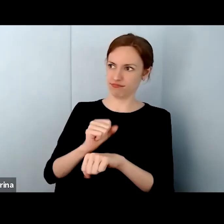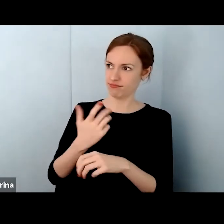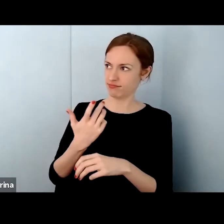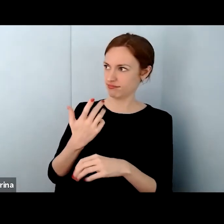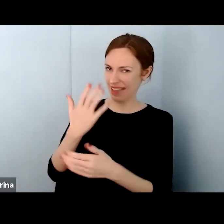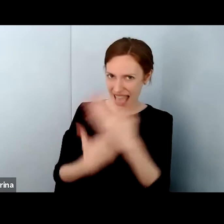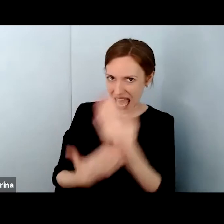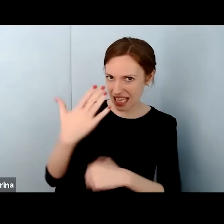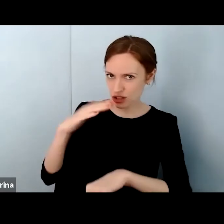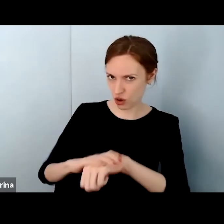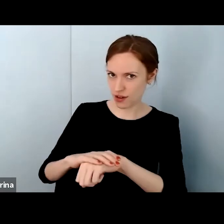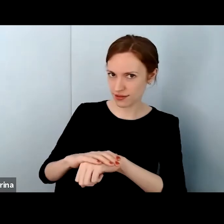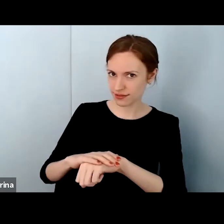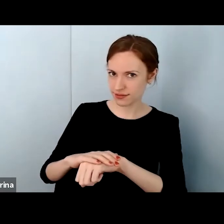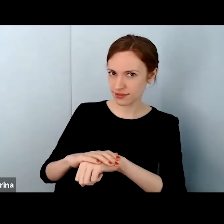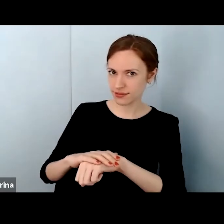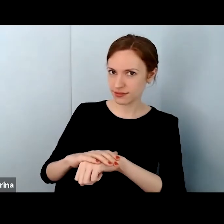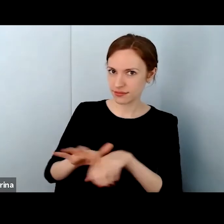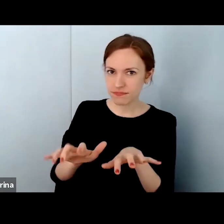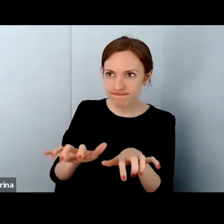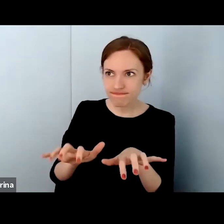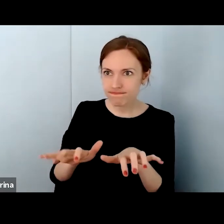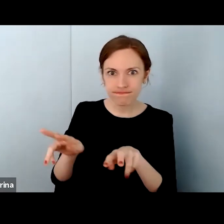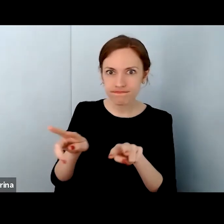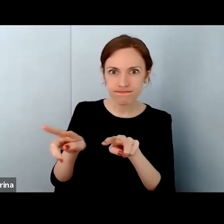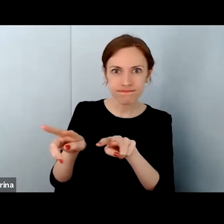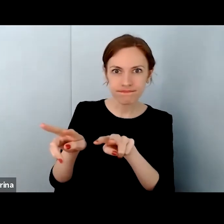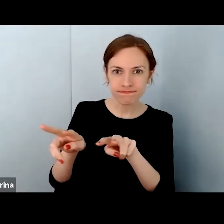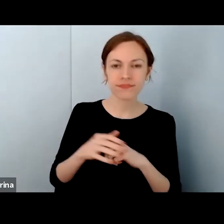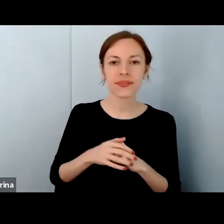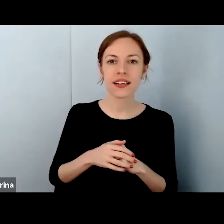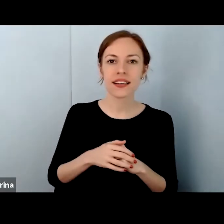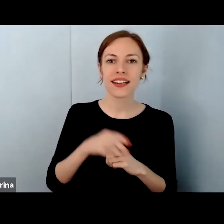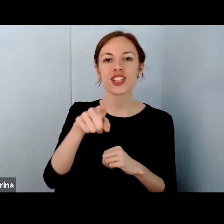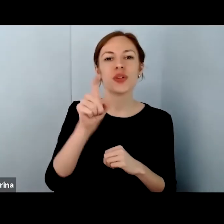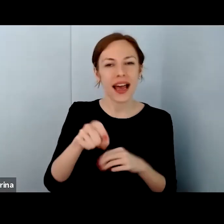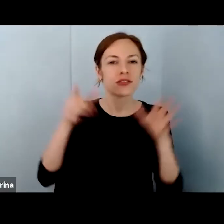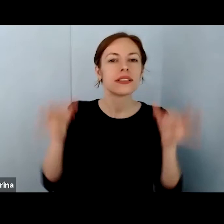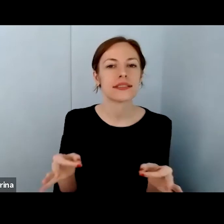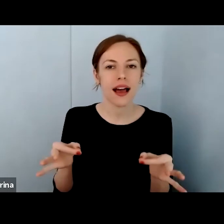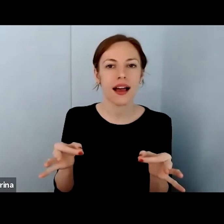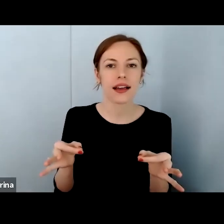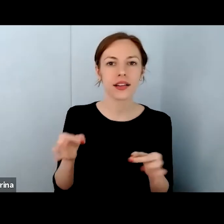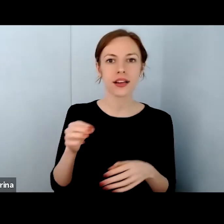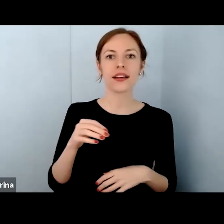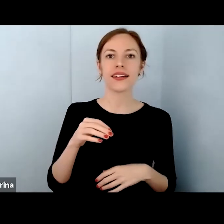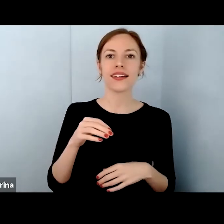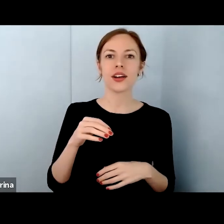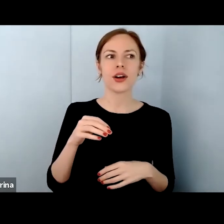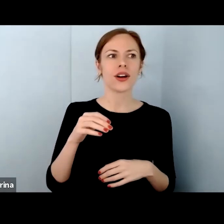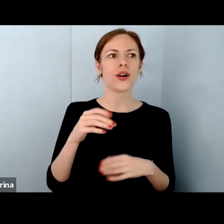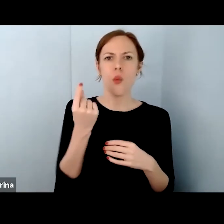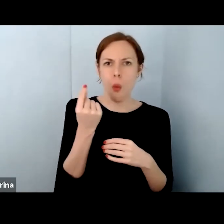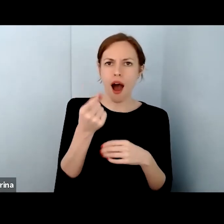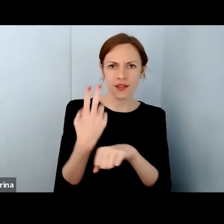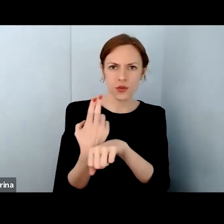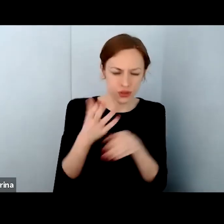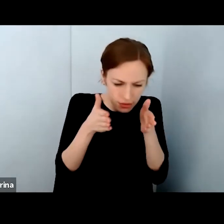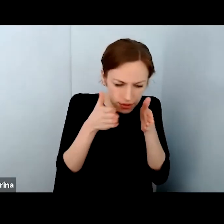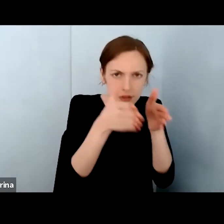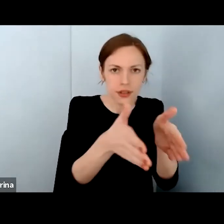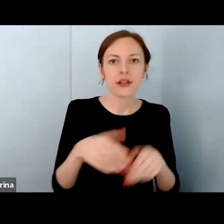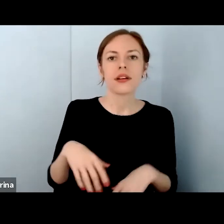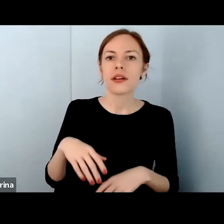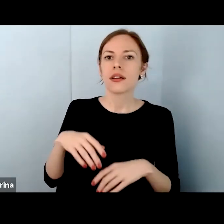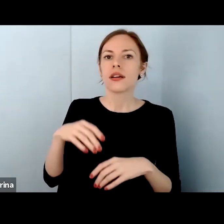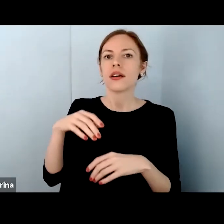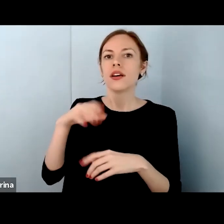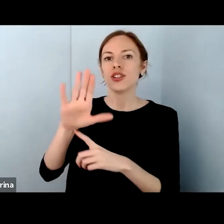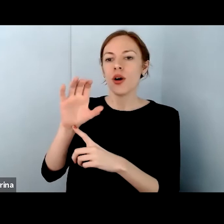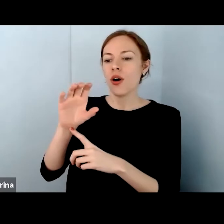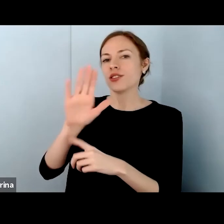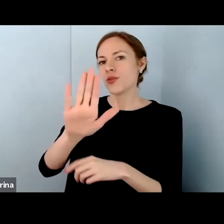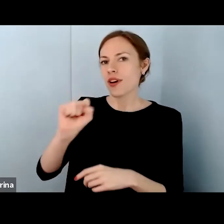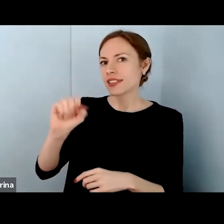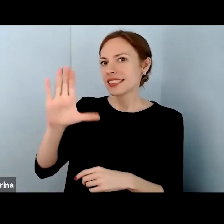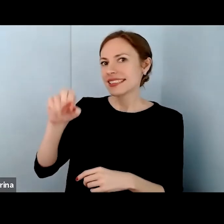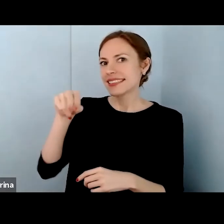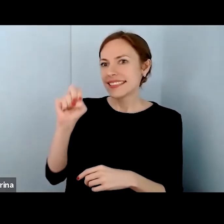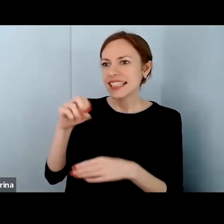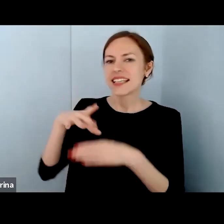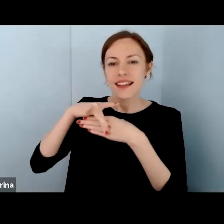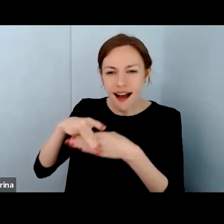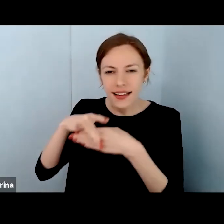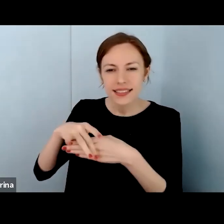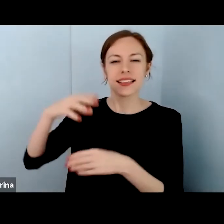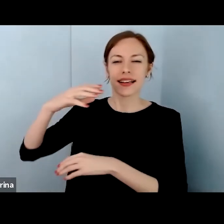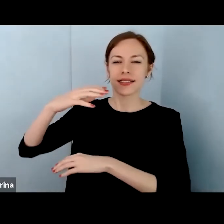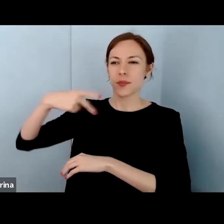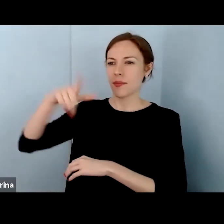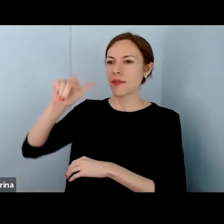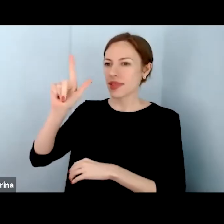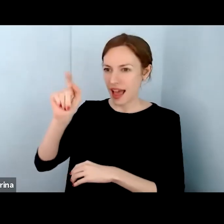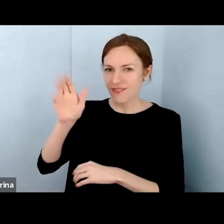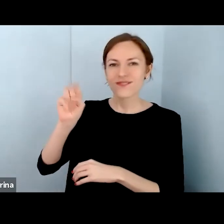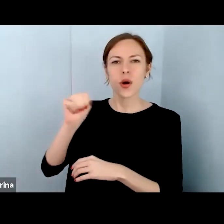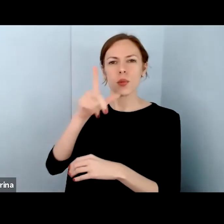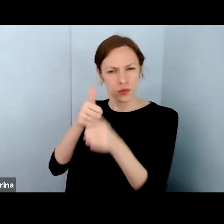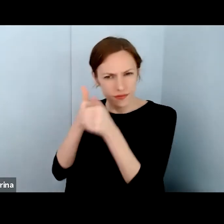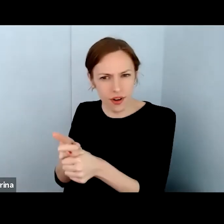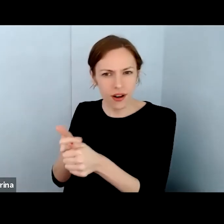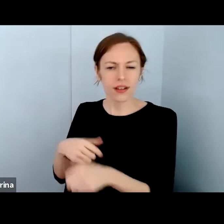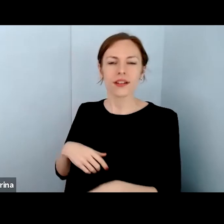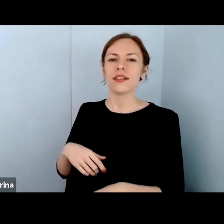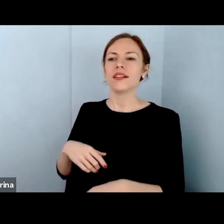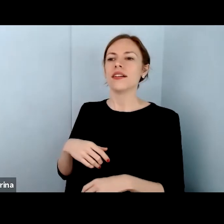So you have to you have to kind of pick a lane pick a scene that is like pick a set of actors and behaviors and content and platforms, and then and then go deep on that and I'm happy to come back and do a training for for graduate students and professors